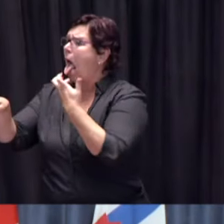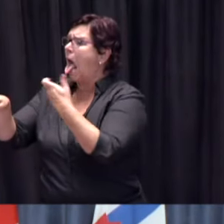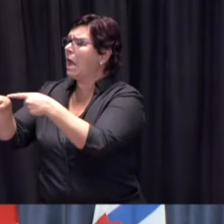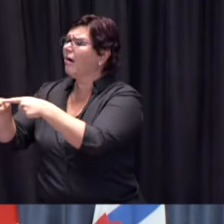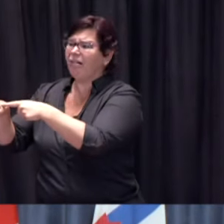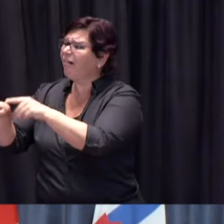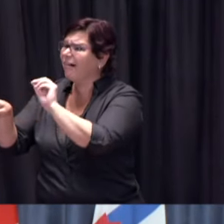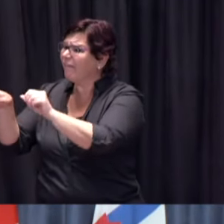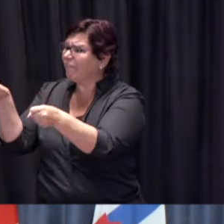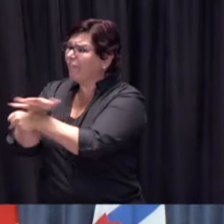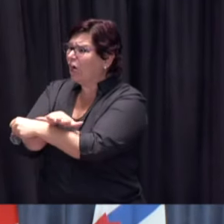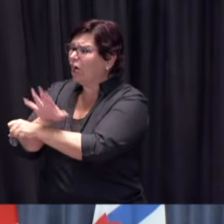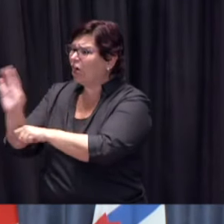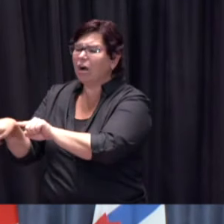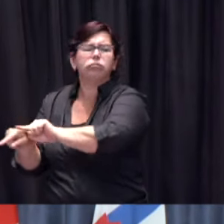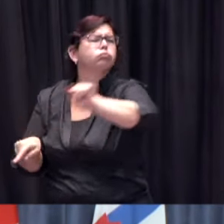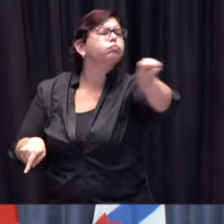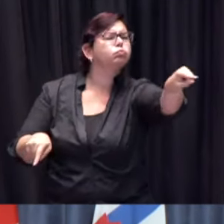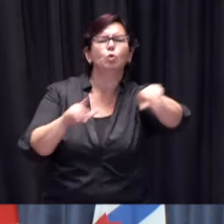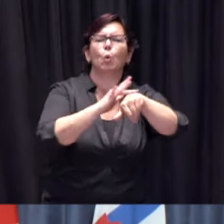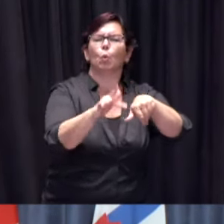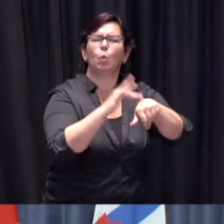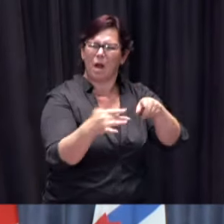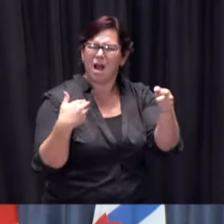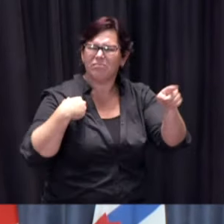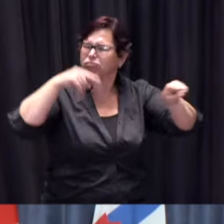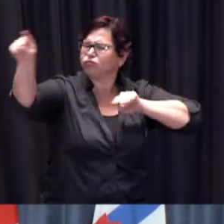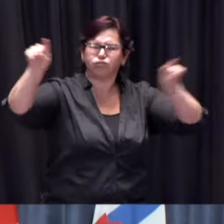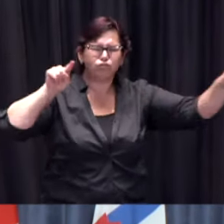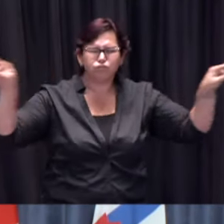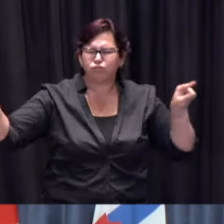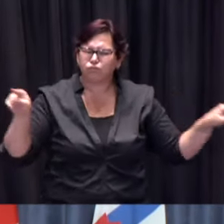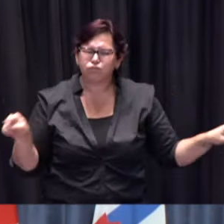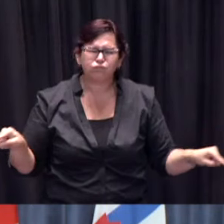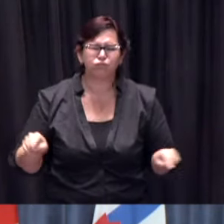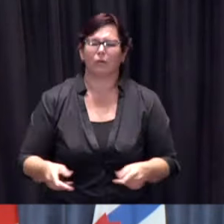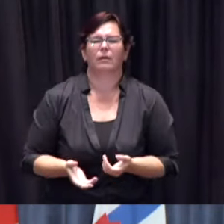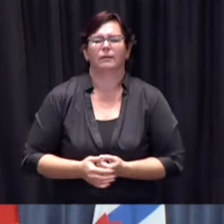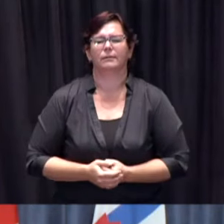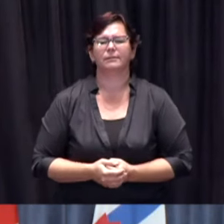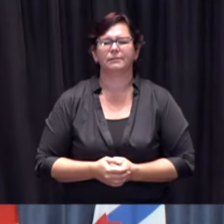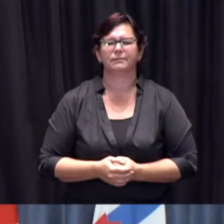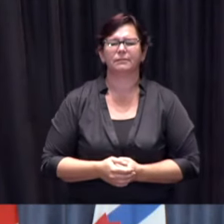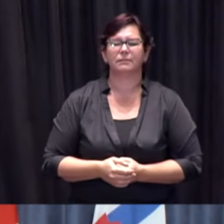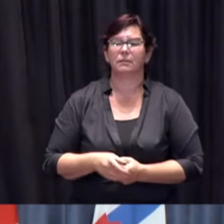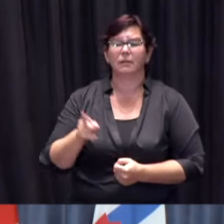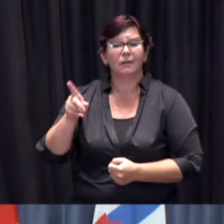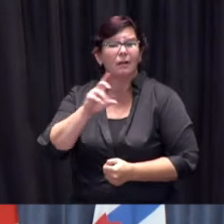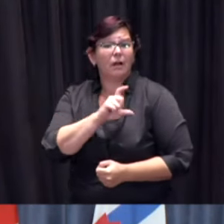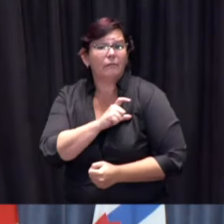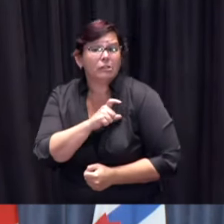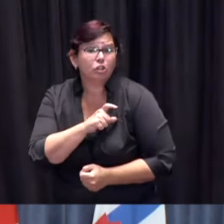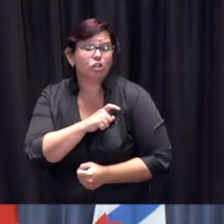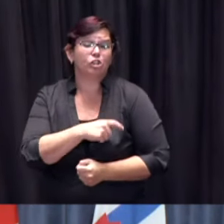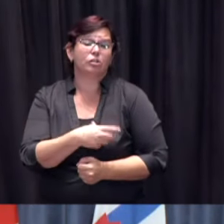we will see what happens with respect to the decisions made by the enforcement people we're adding resources including people like the marine unit